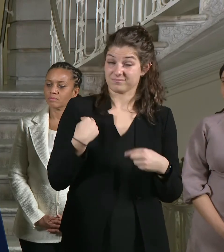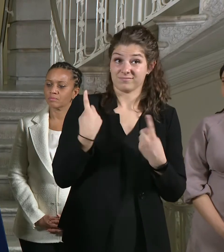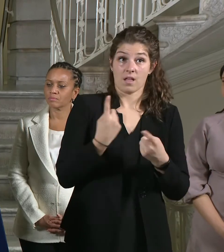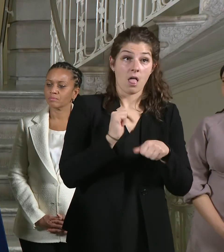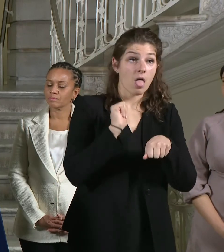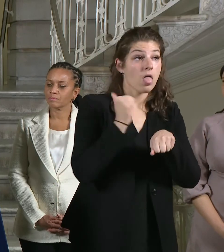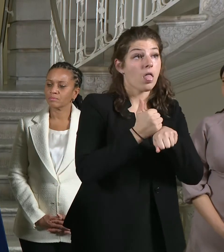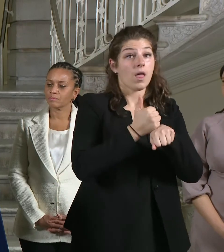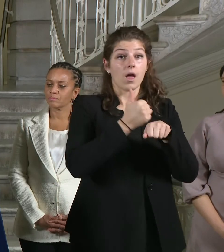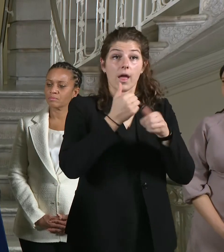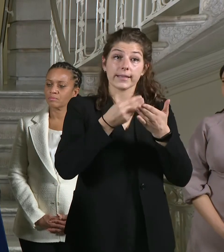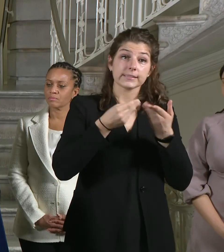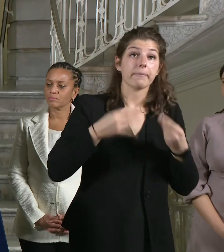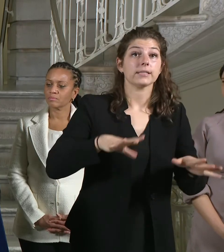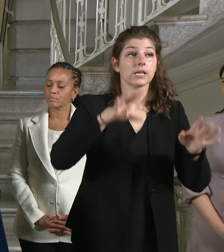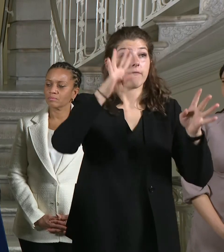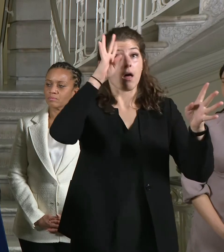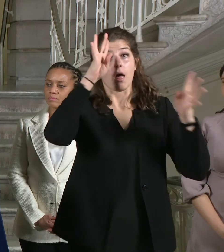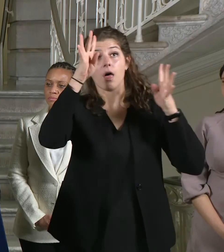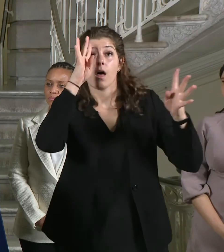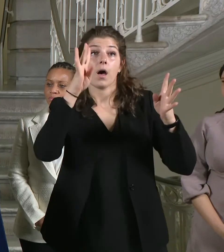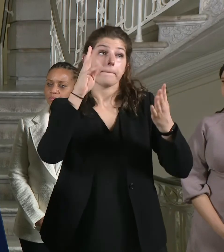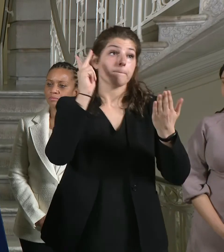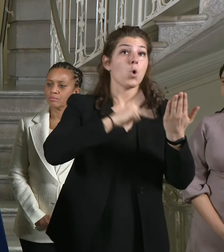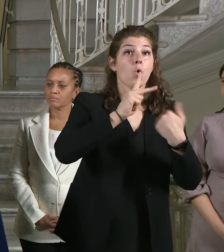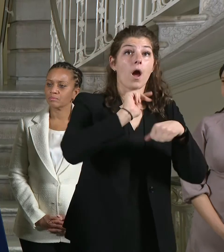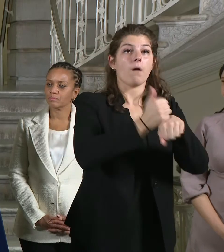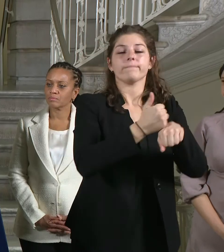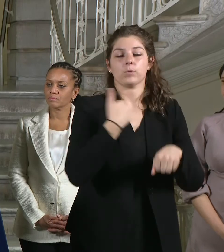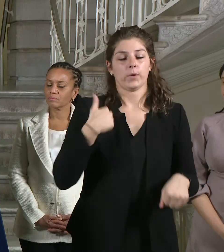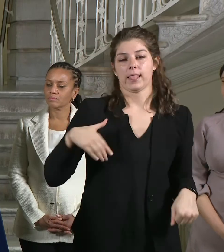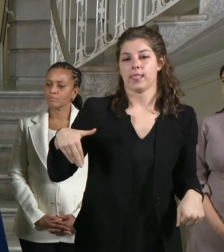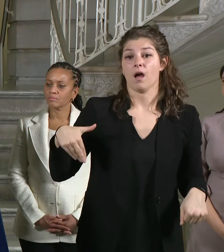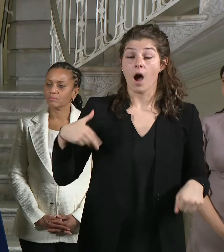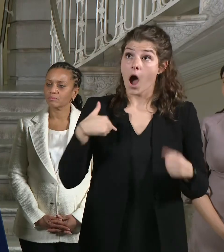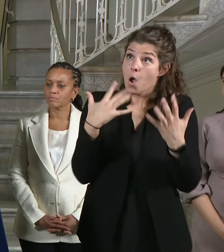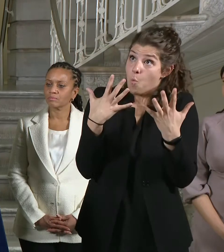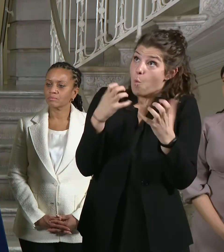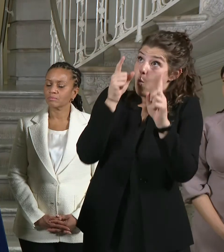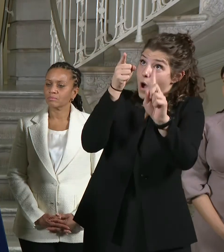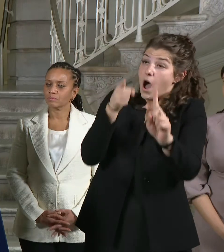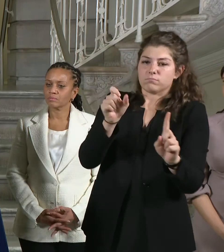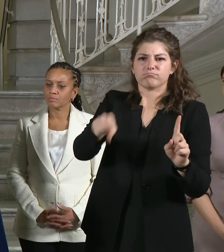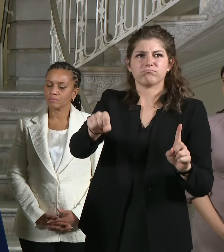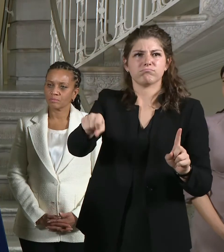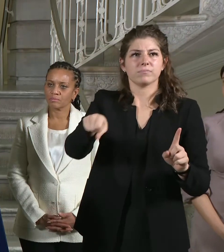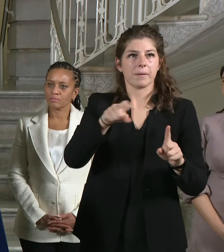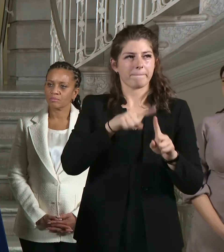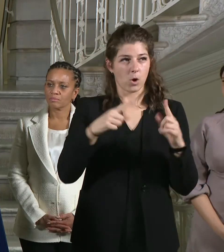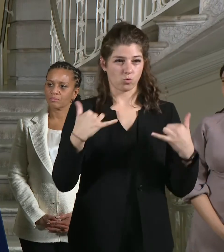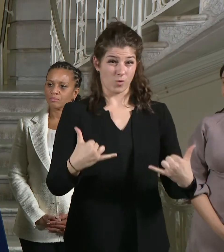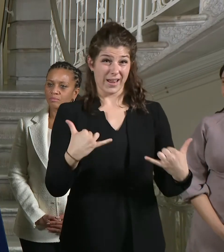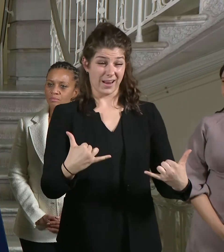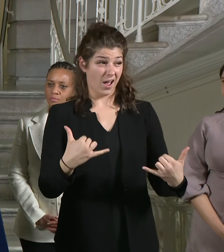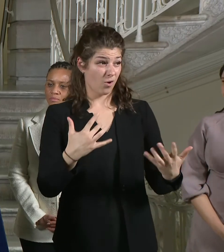TAG AND WE HAVE NOT PUT IN PLACE EXTREMELY COSTLY INITIATIVES.